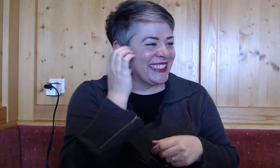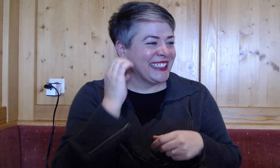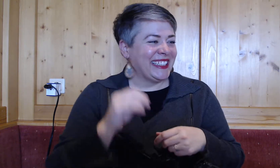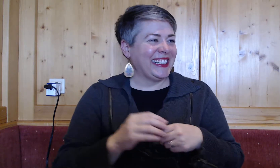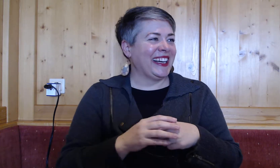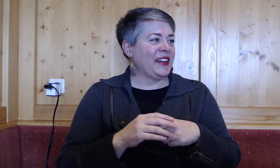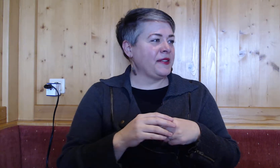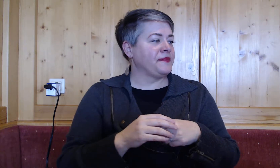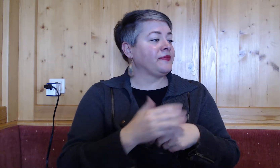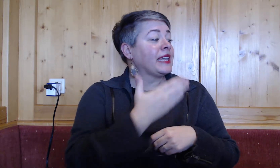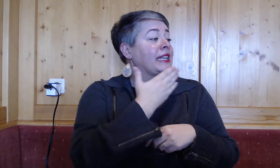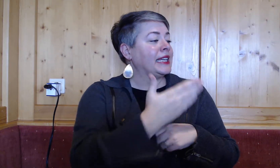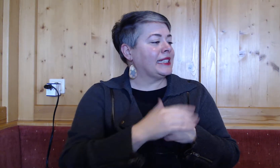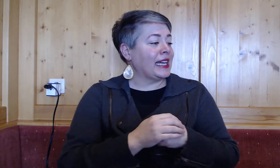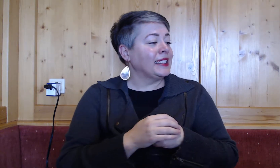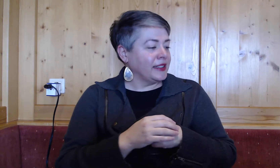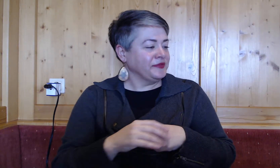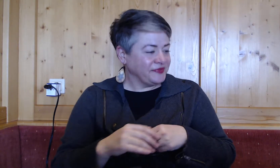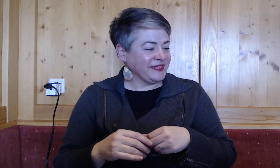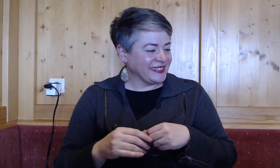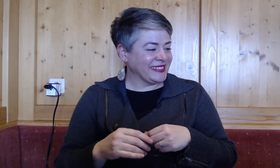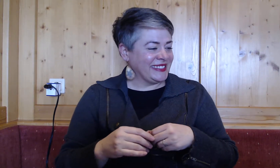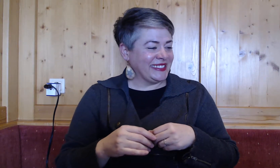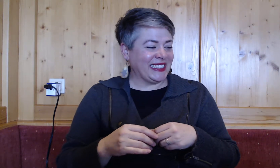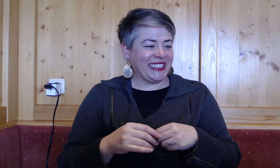Danke